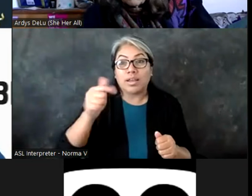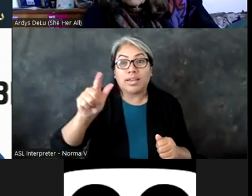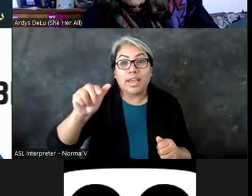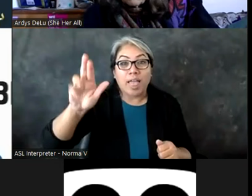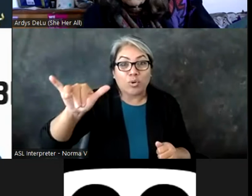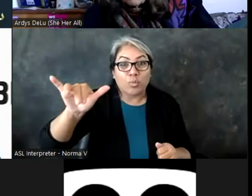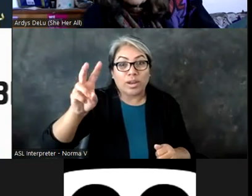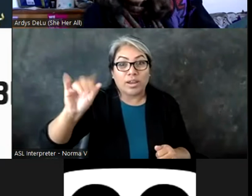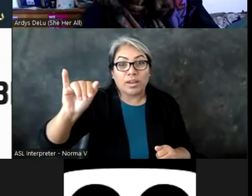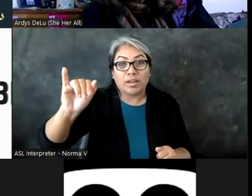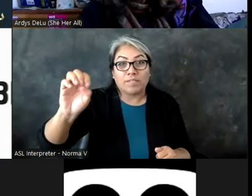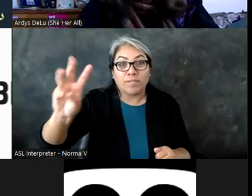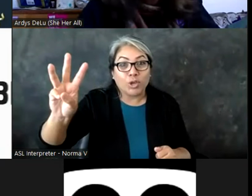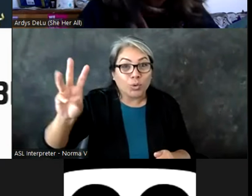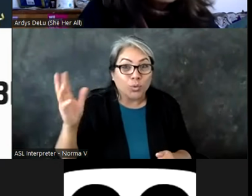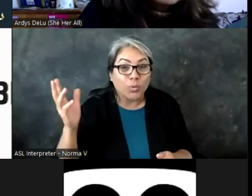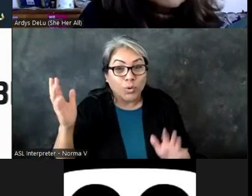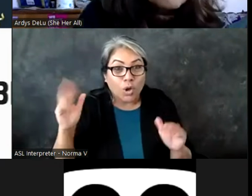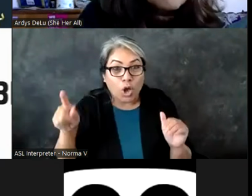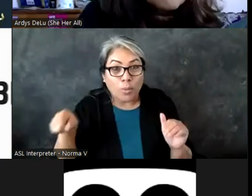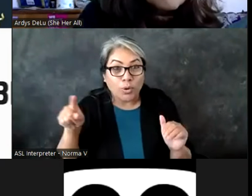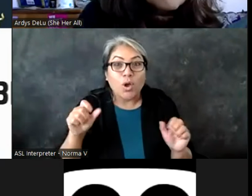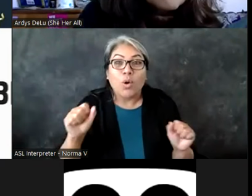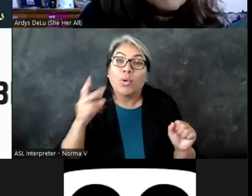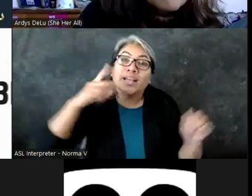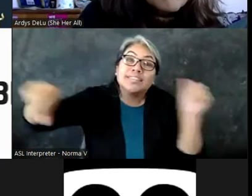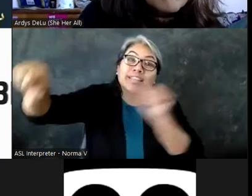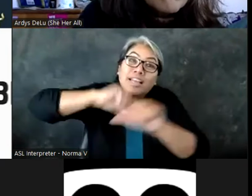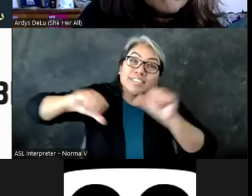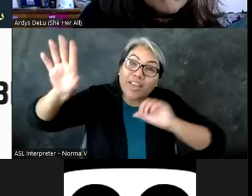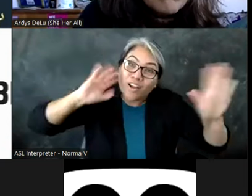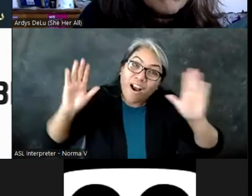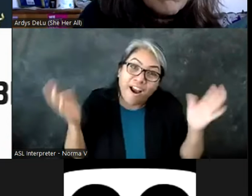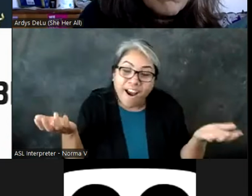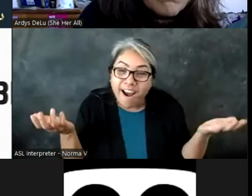going to take off all of the spotlights. And have everyone